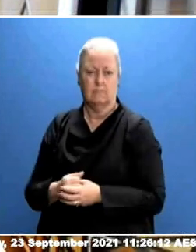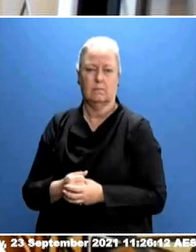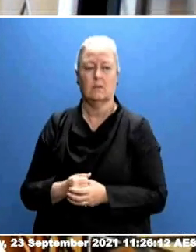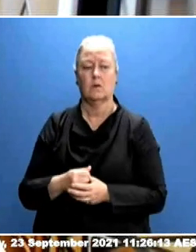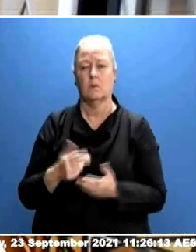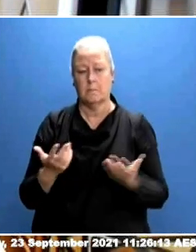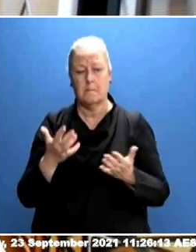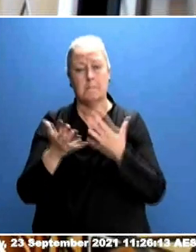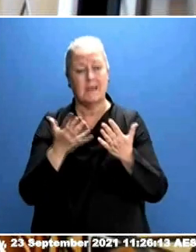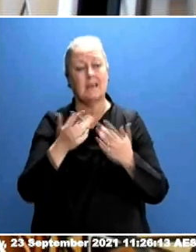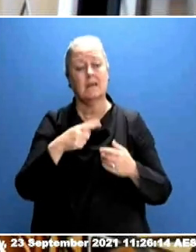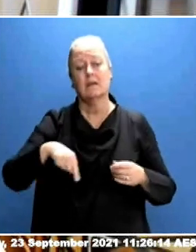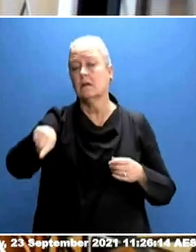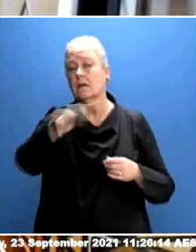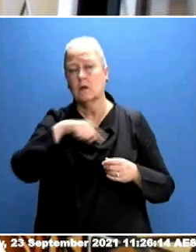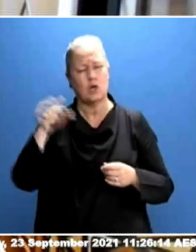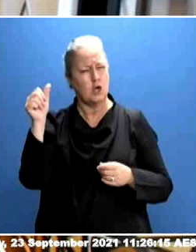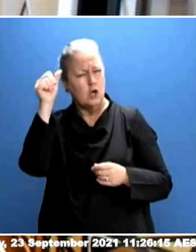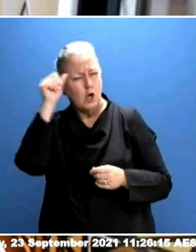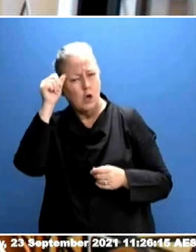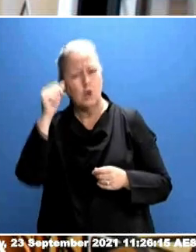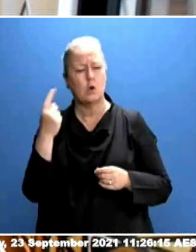everyone participating in residential group homes